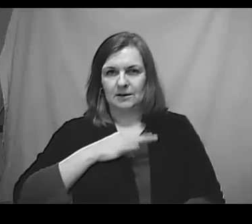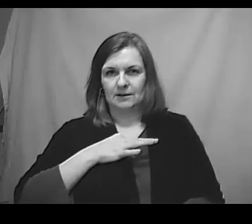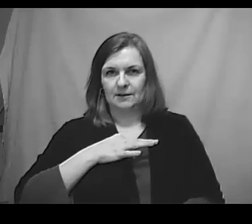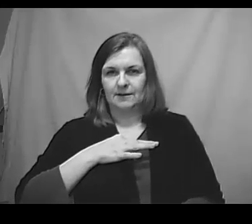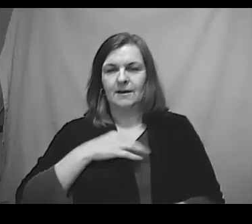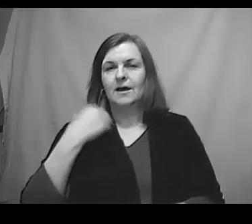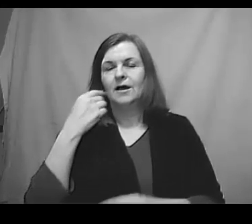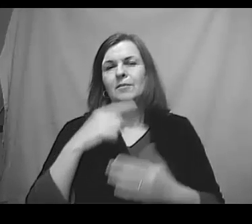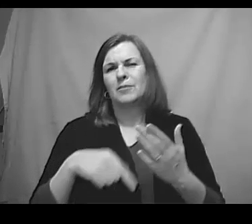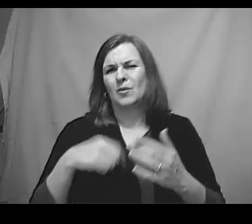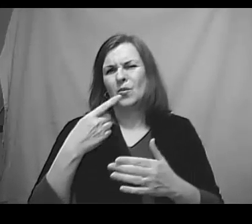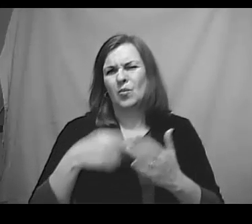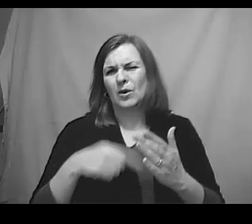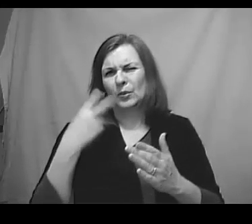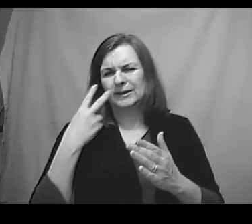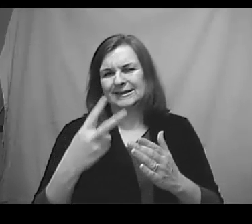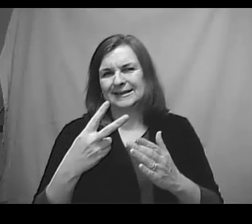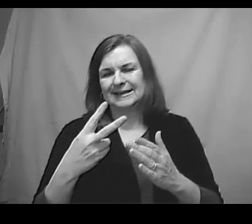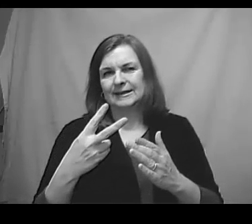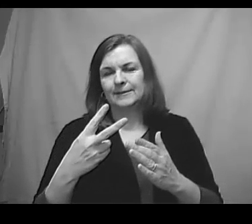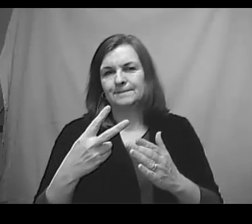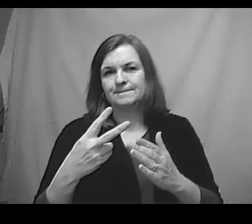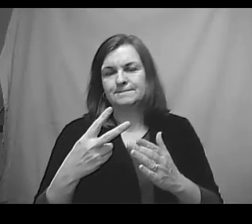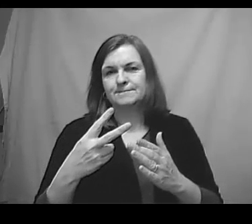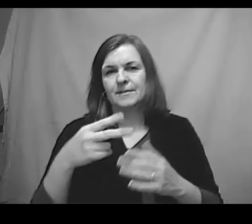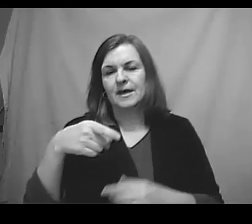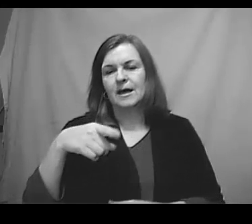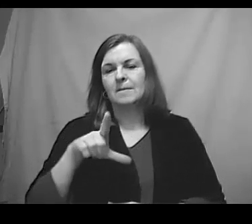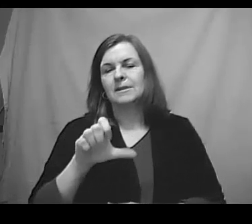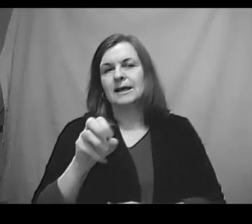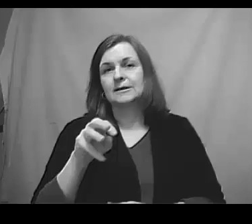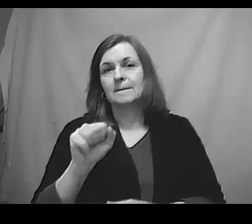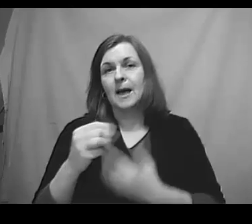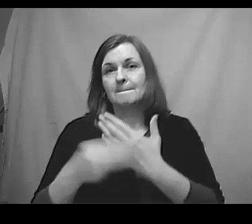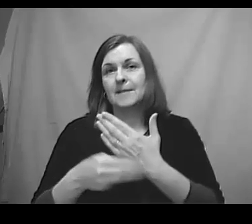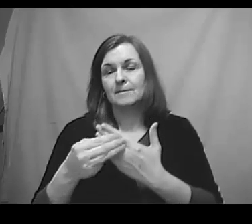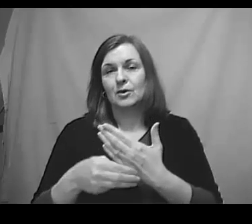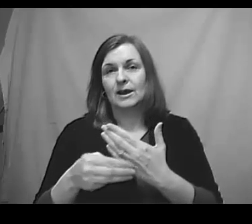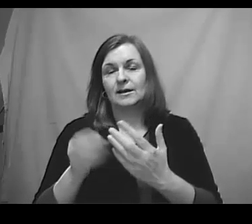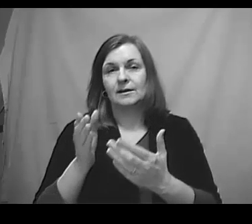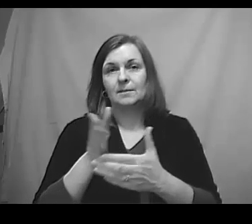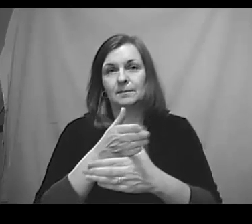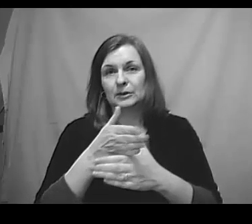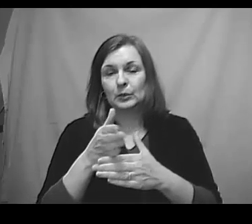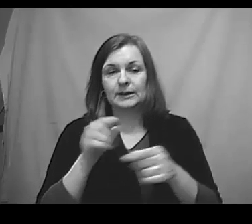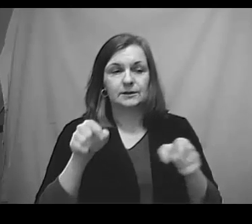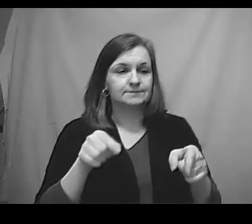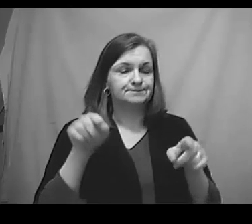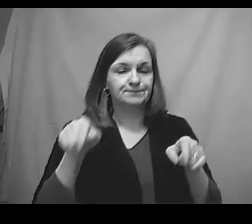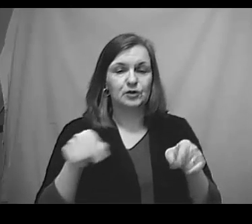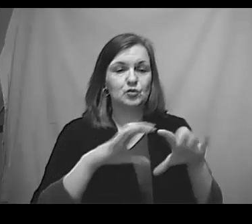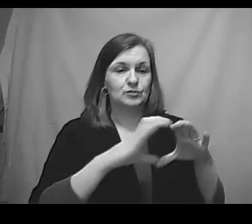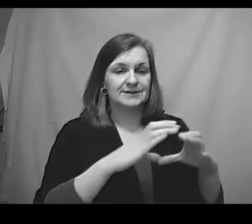well what we're actually seeing is the overlapping of the plasma membrane between two plant cells so the plasma membrane still